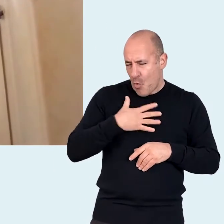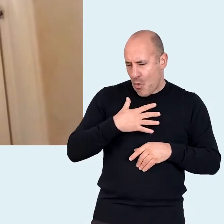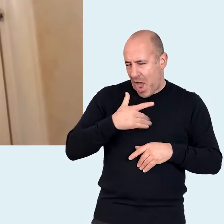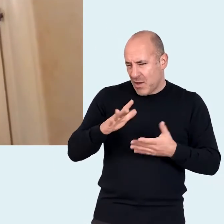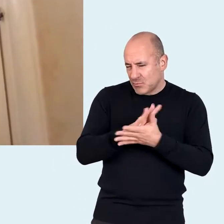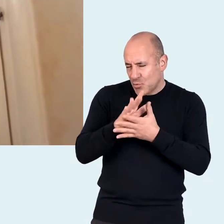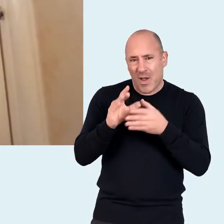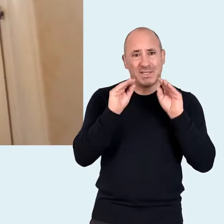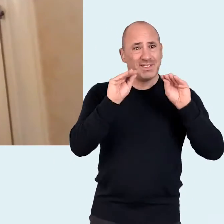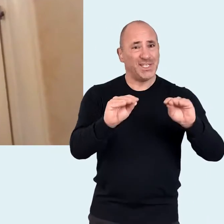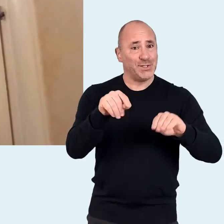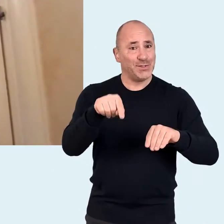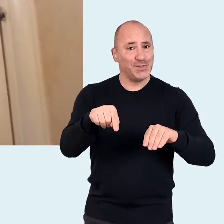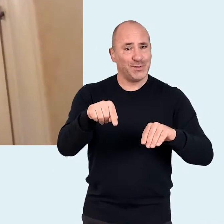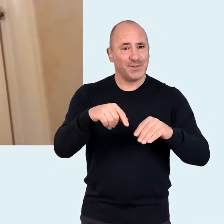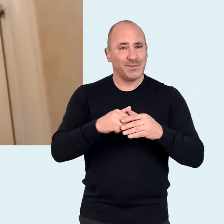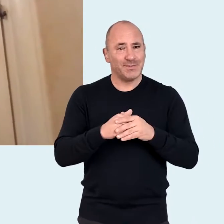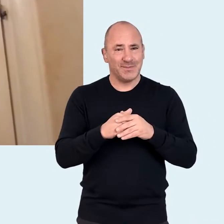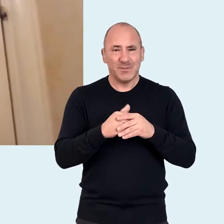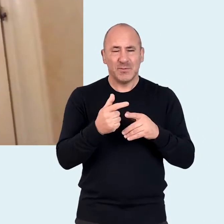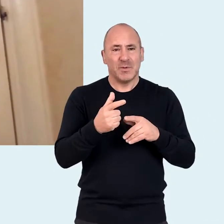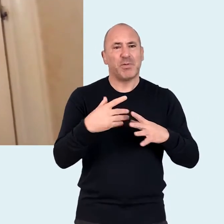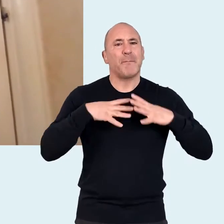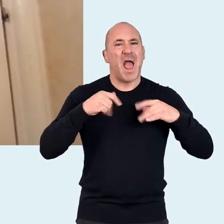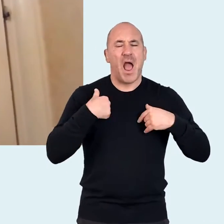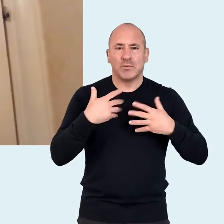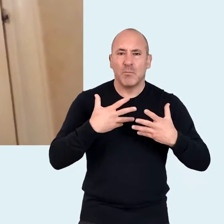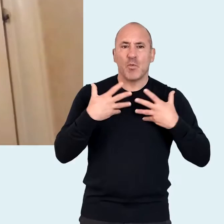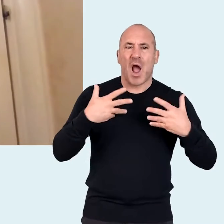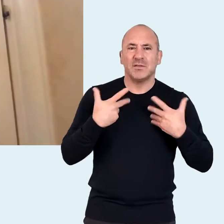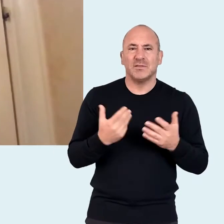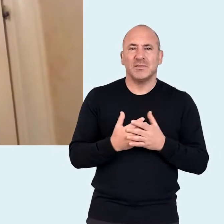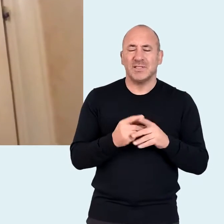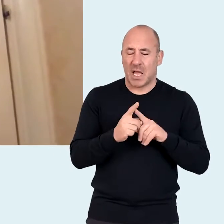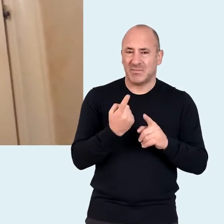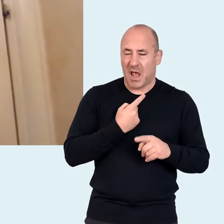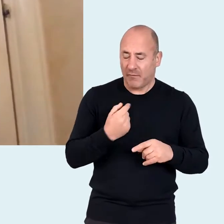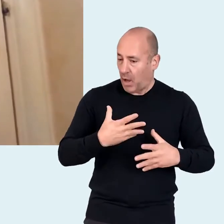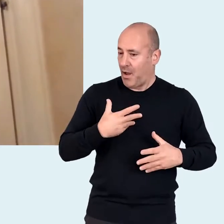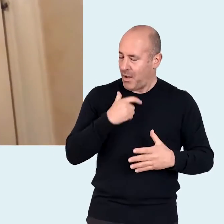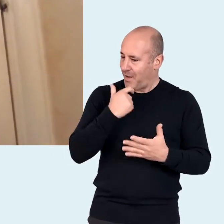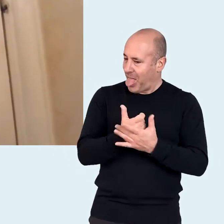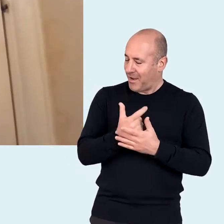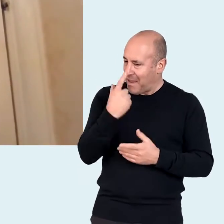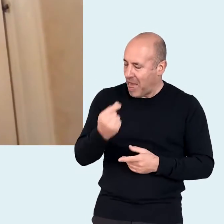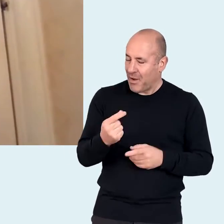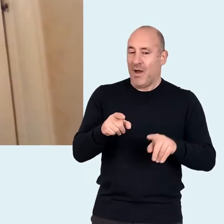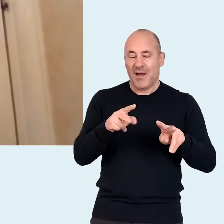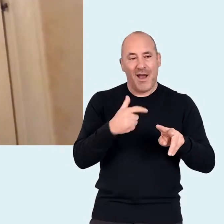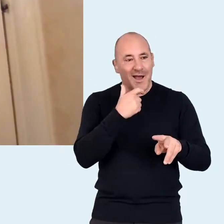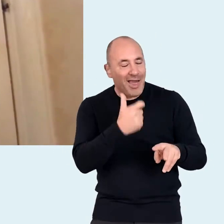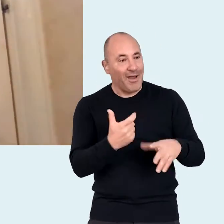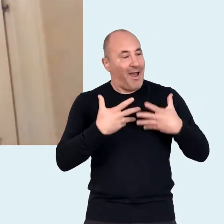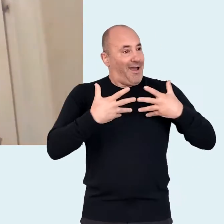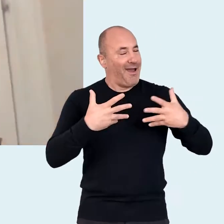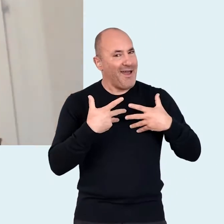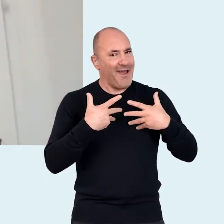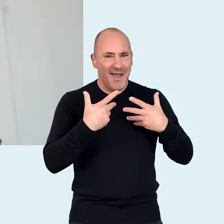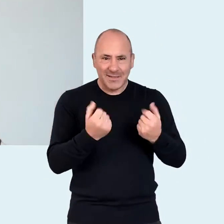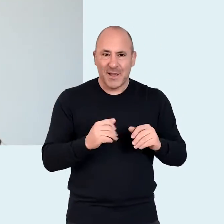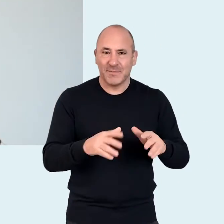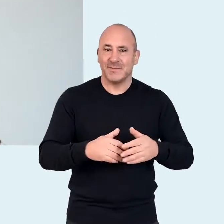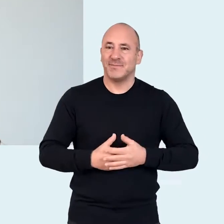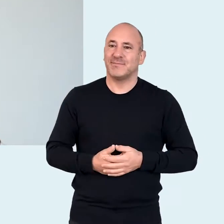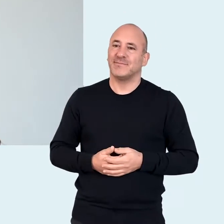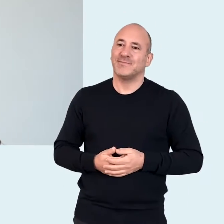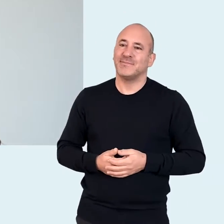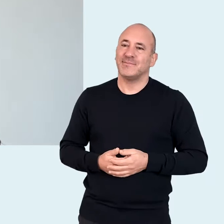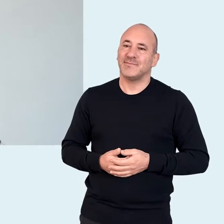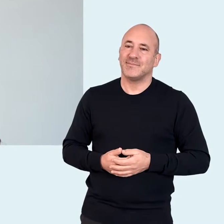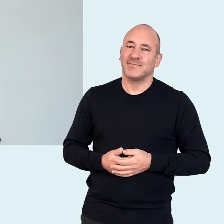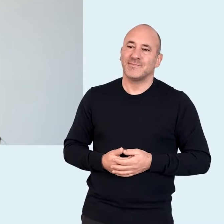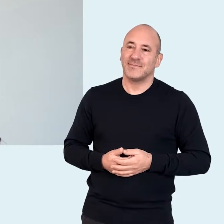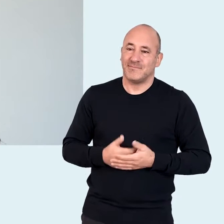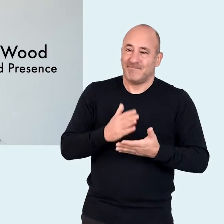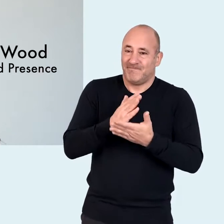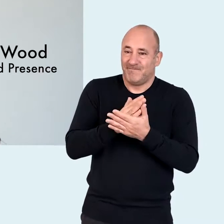you enjoy. To be willing to be surprised, and to allow yourself to be surprised.